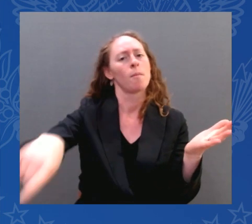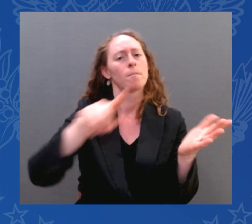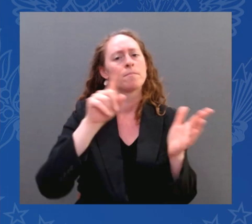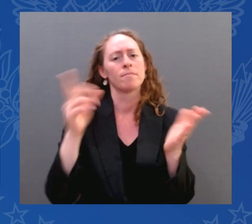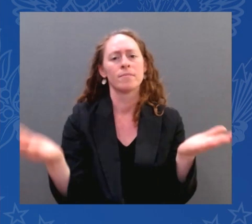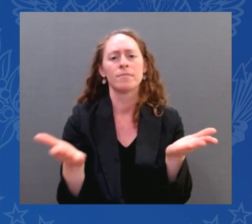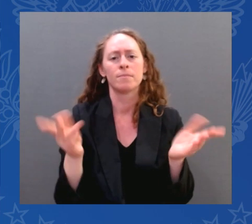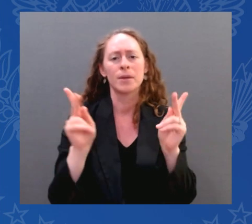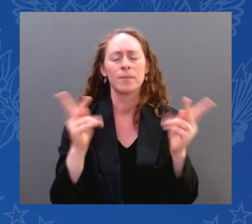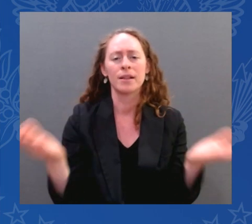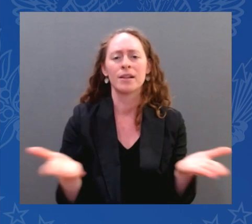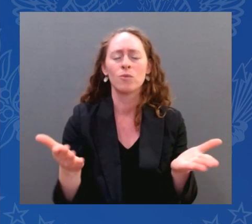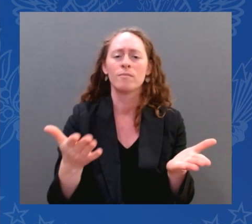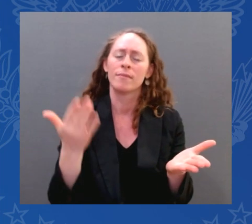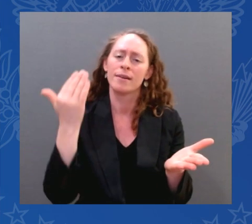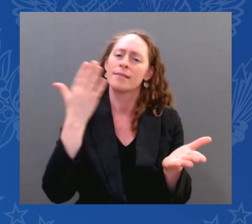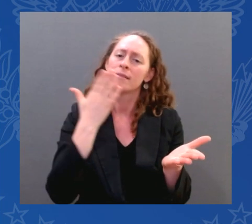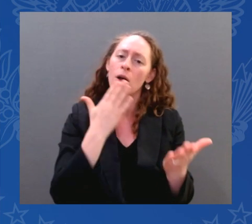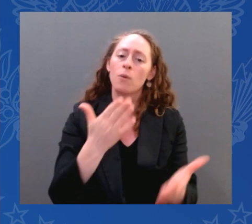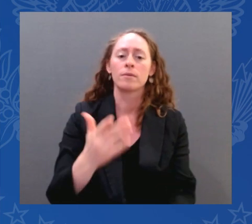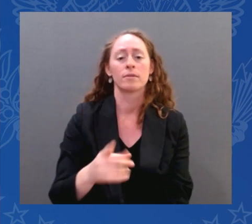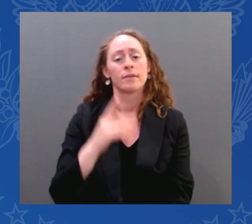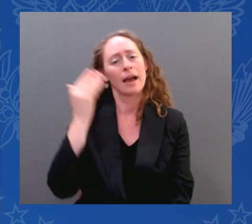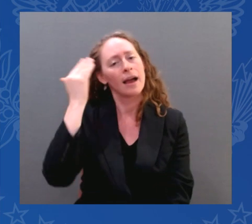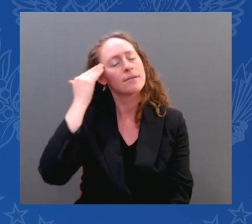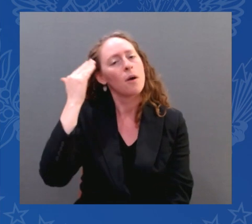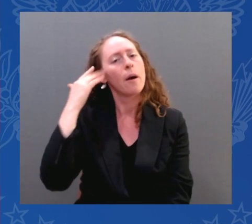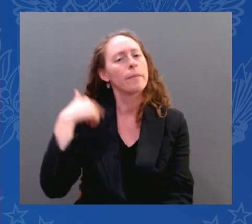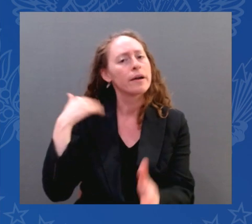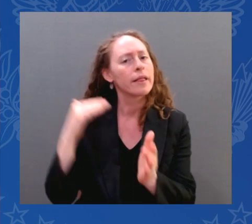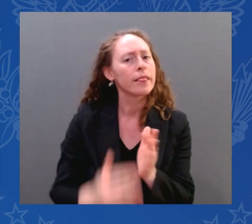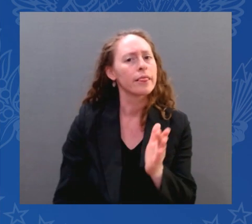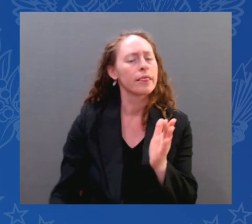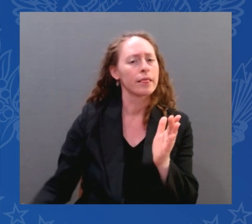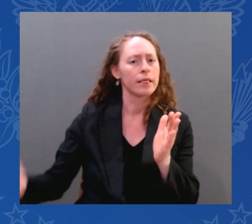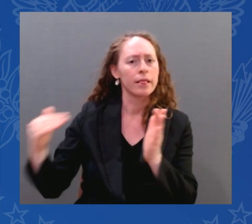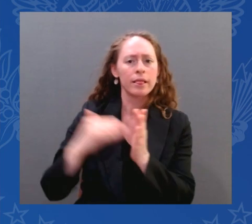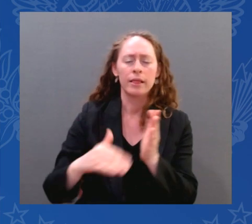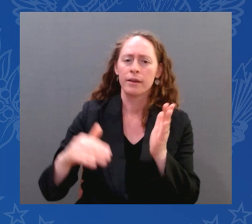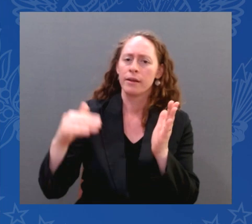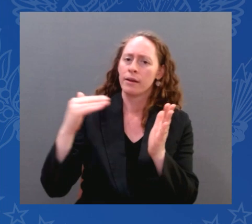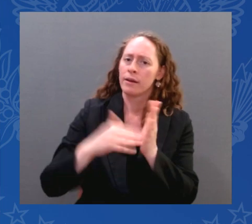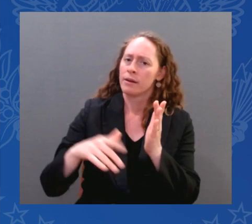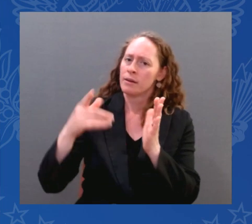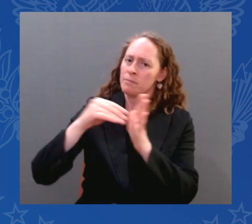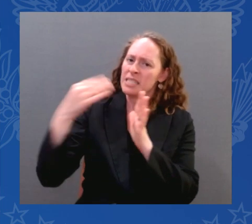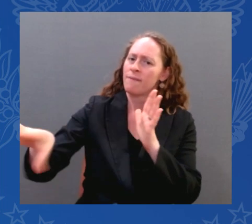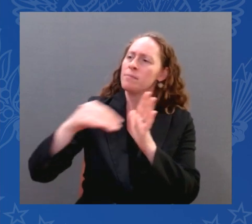Inflation is -- there's no solace as inflation is higher around the rest of the world and gas prices are higher everywhere else in the world;